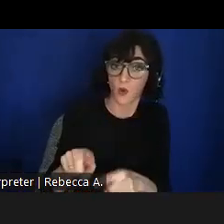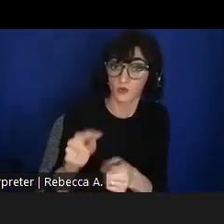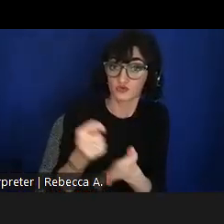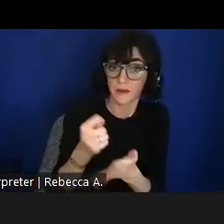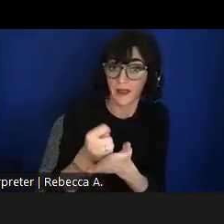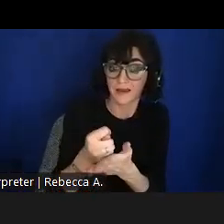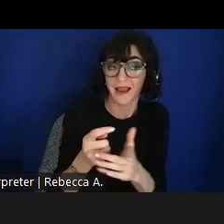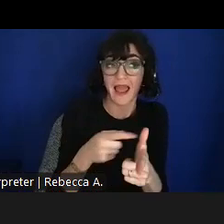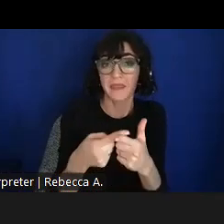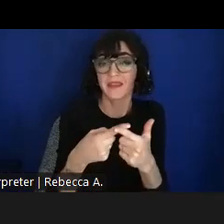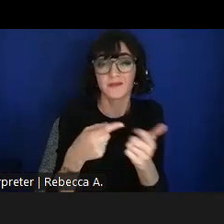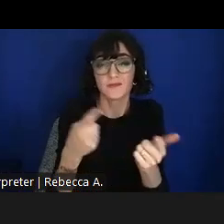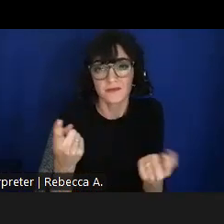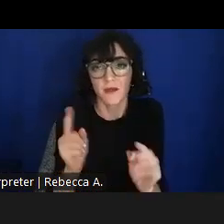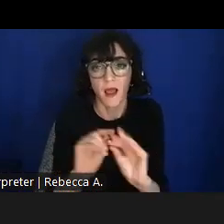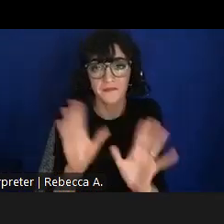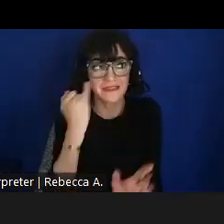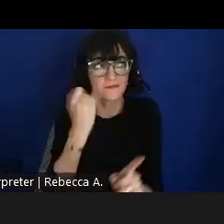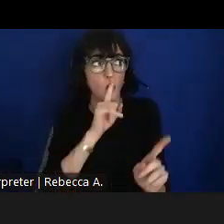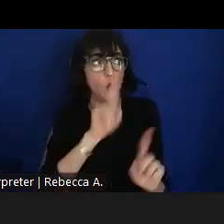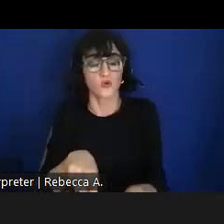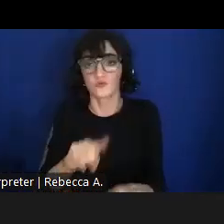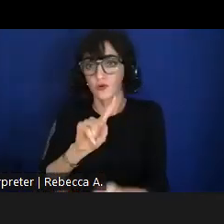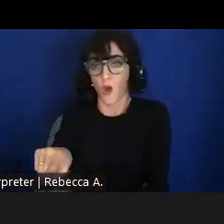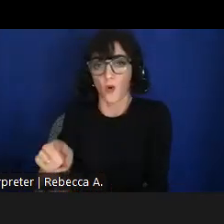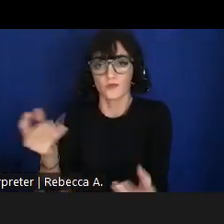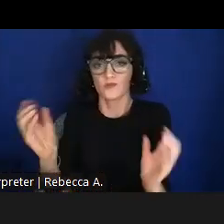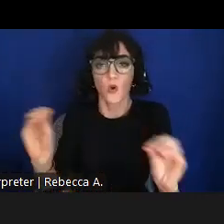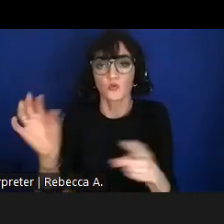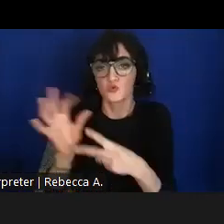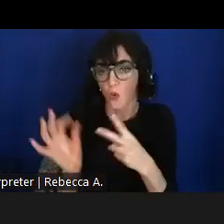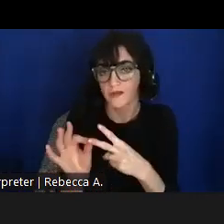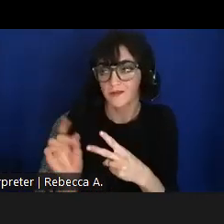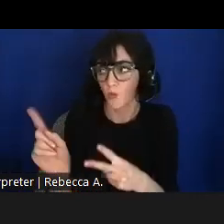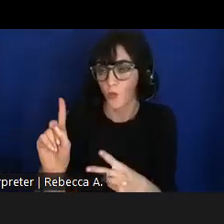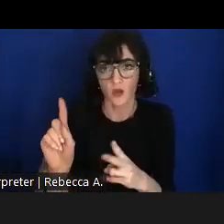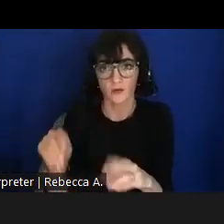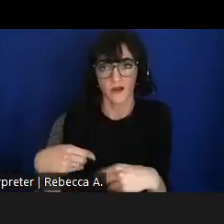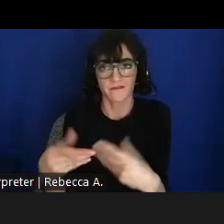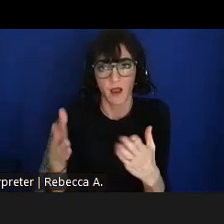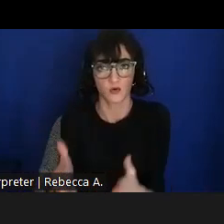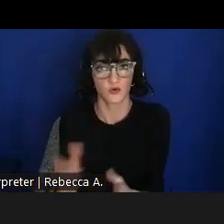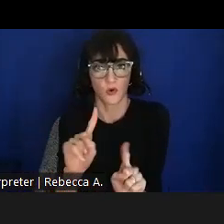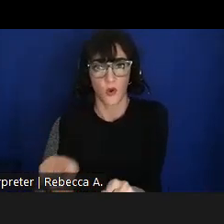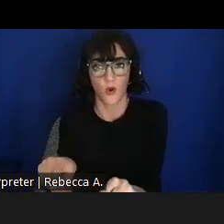of provider right, versus um you know white counterparts who are much more likely to access